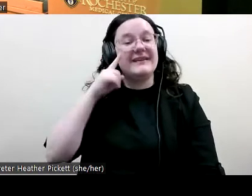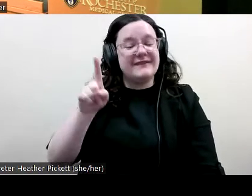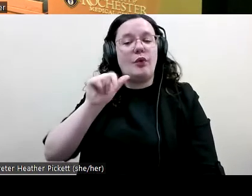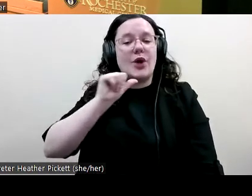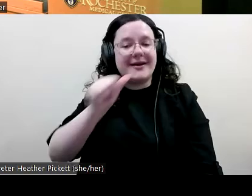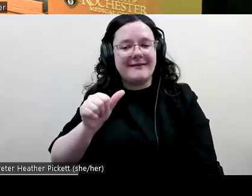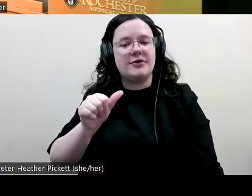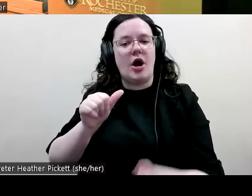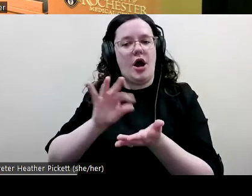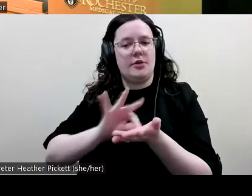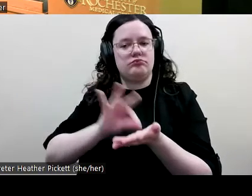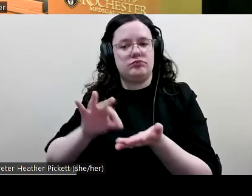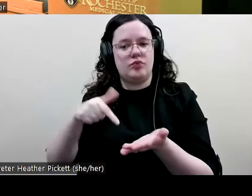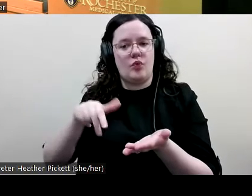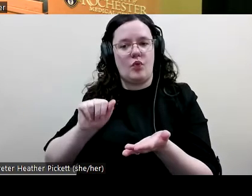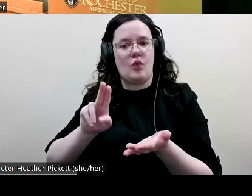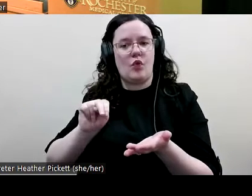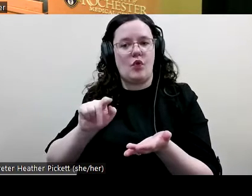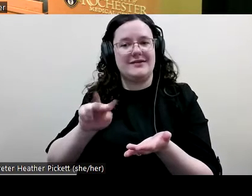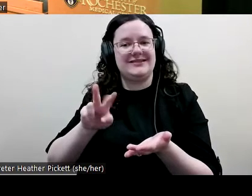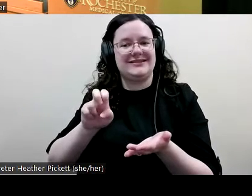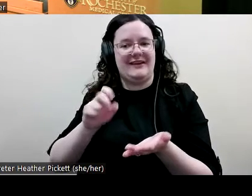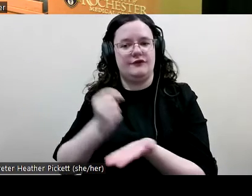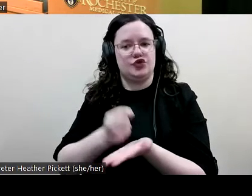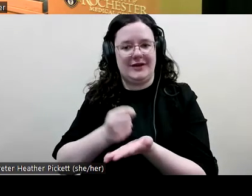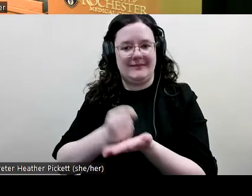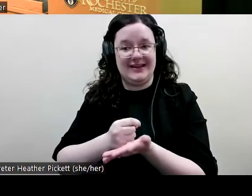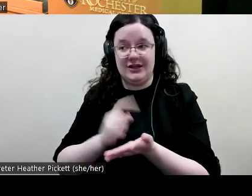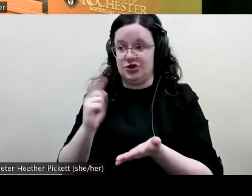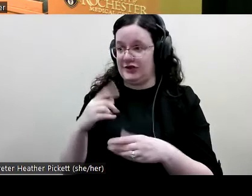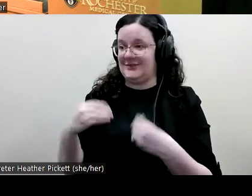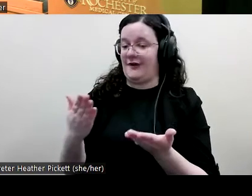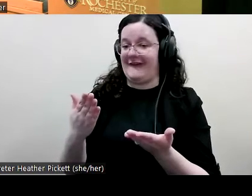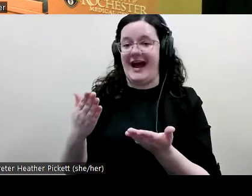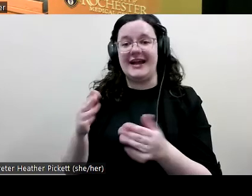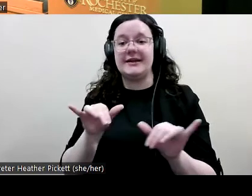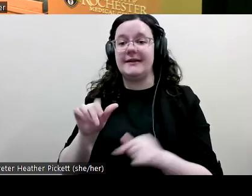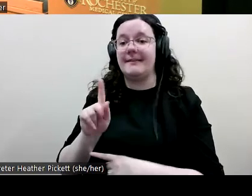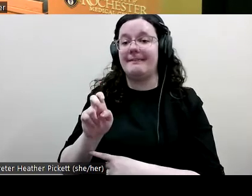of you're supposed to be providing like services so if someone has a you know a knee replacement